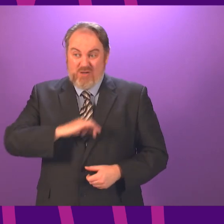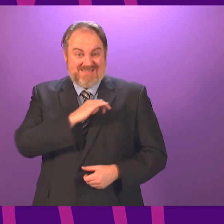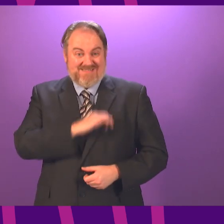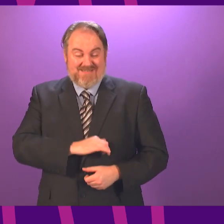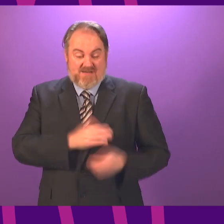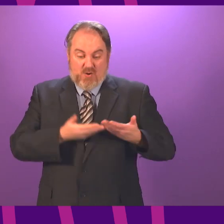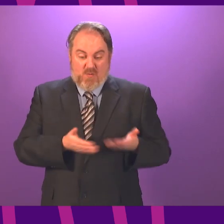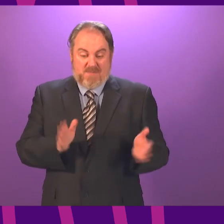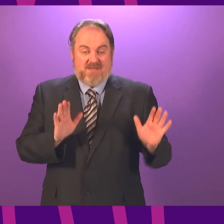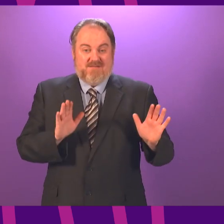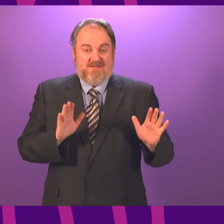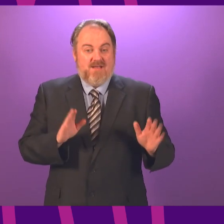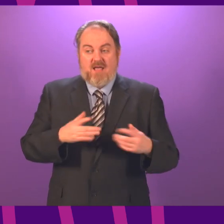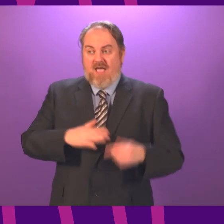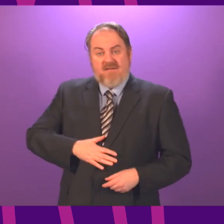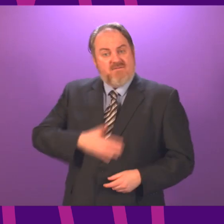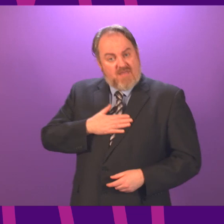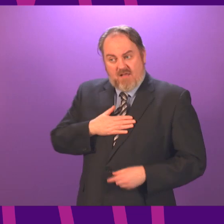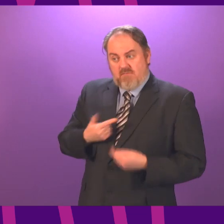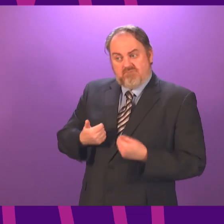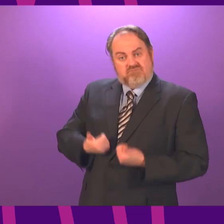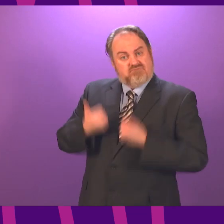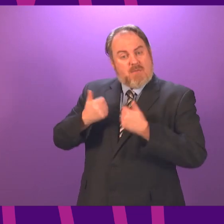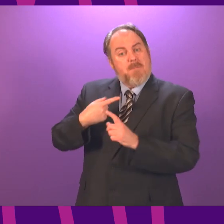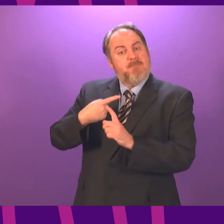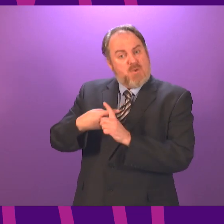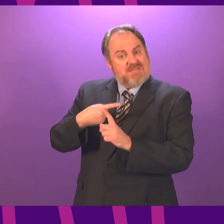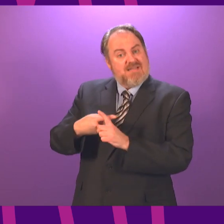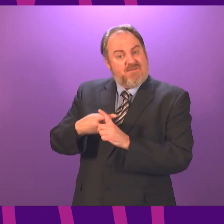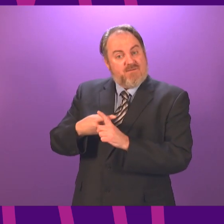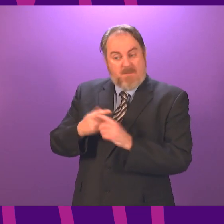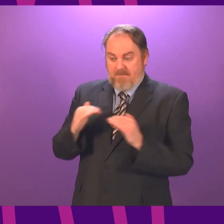more hopeful today than we have been able to be throughout the entire pandemic, not